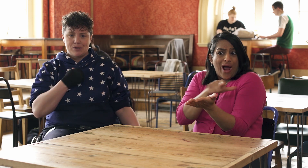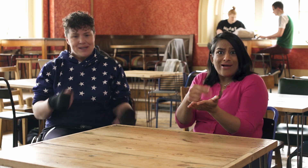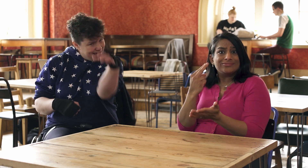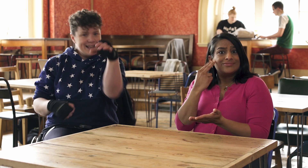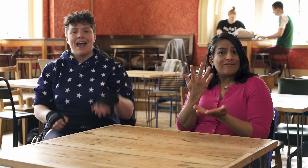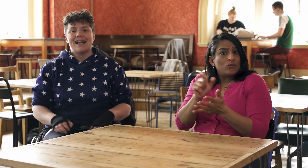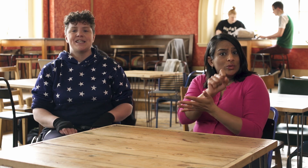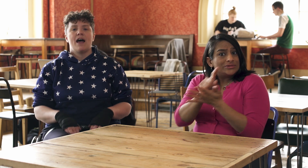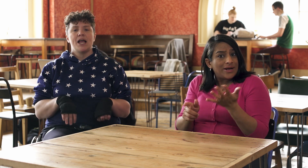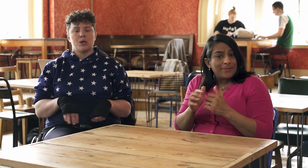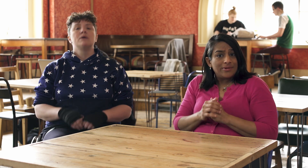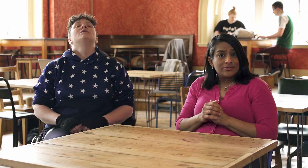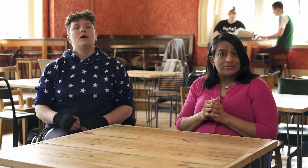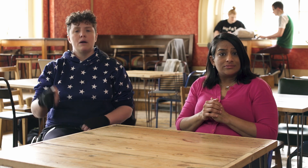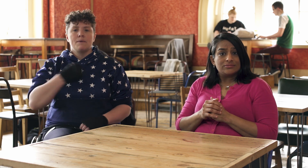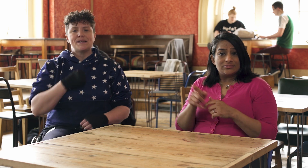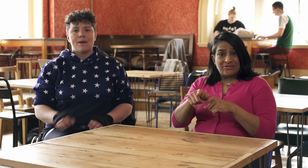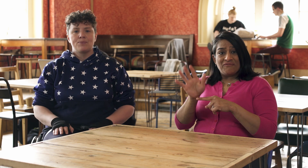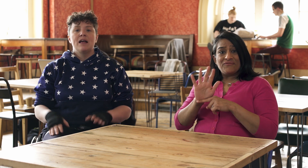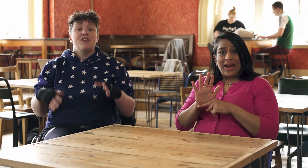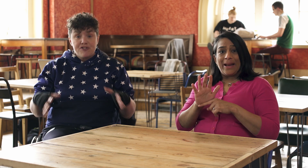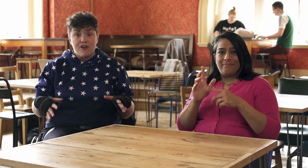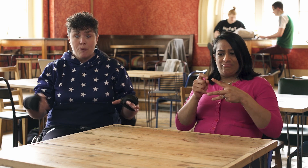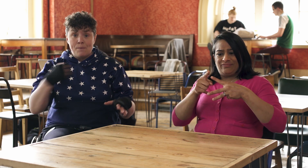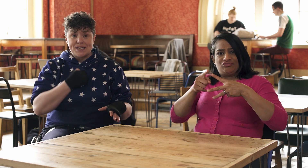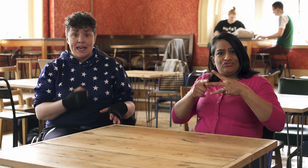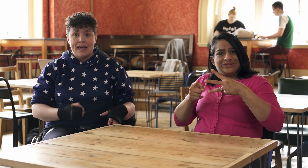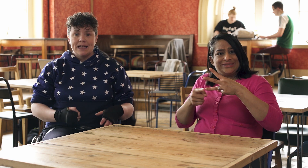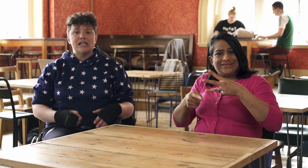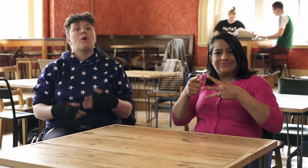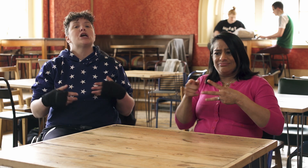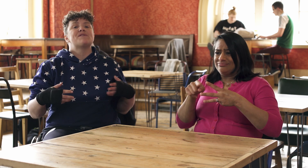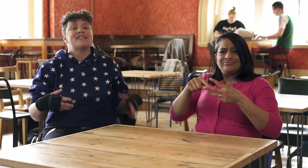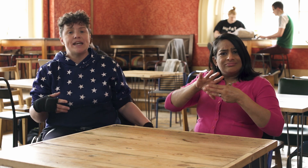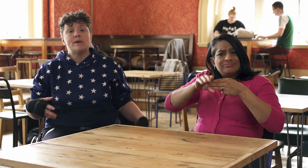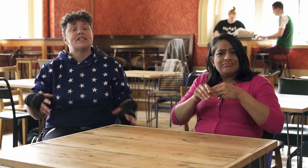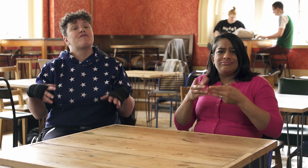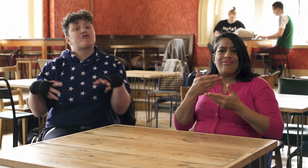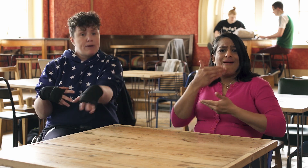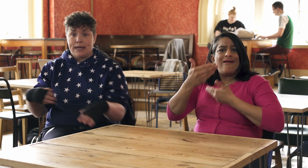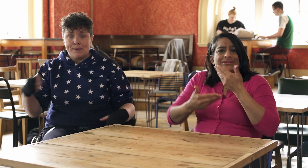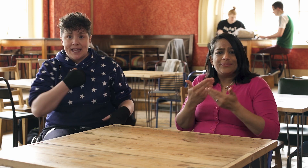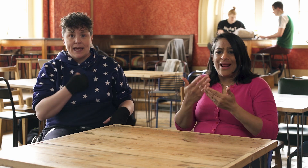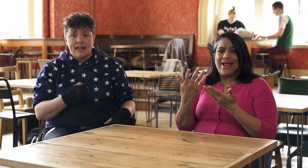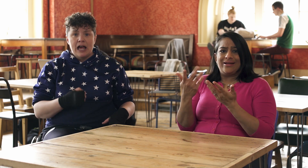Biscuit, cats, hedgehog, high note, biscuit This film is part of a series of three biscuit